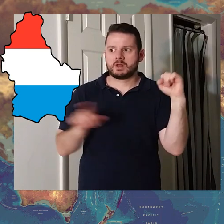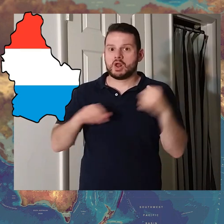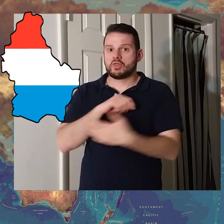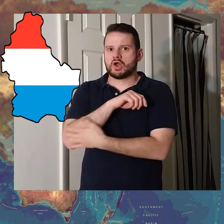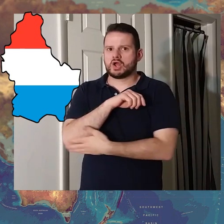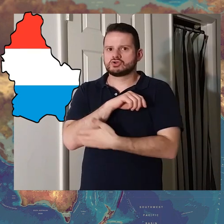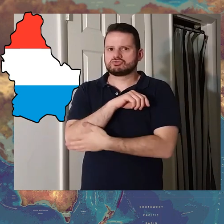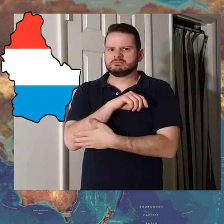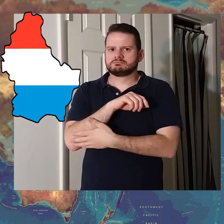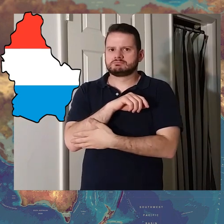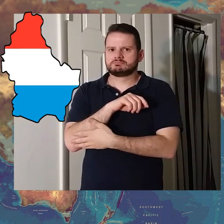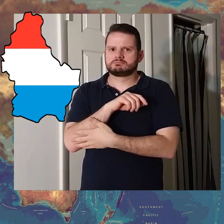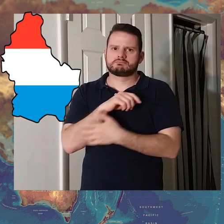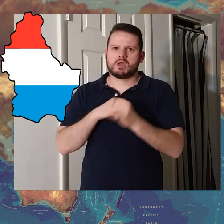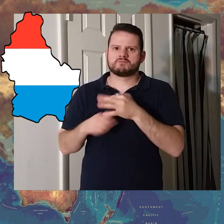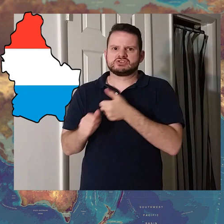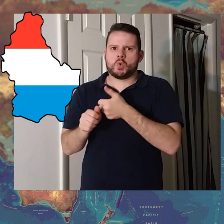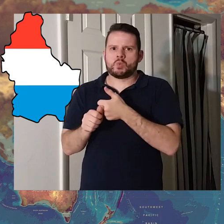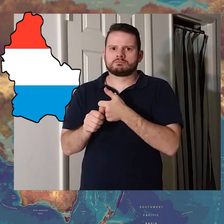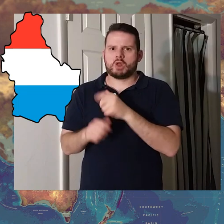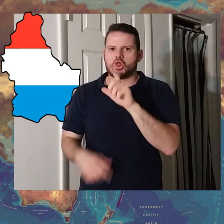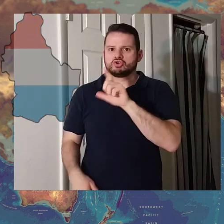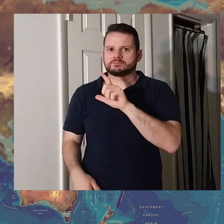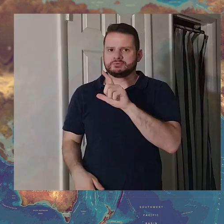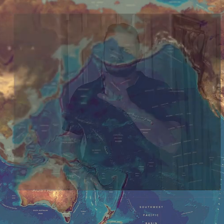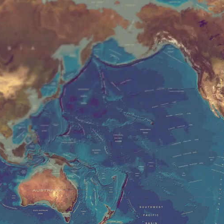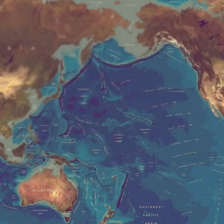The sign for Luxembourg as a country of its own is...